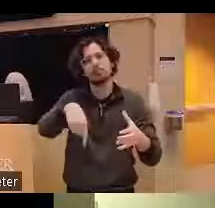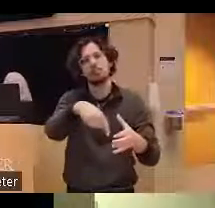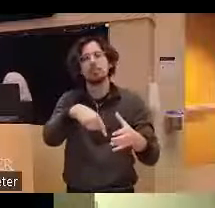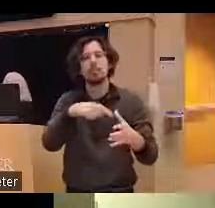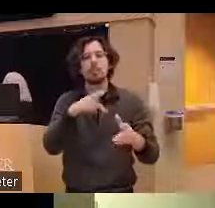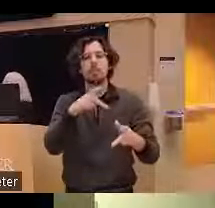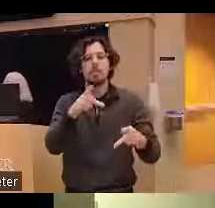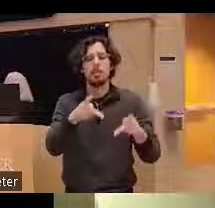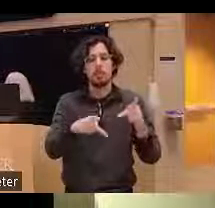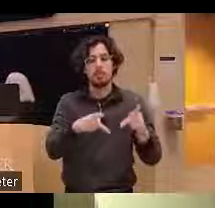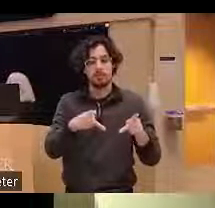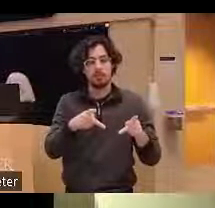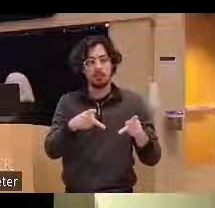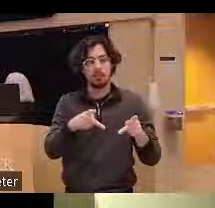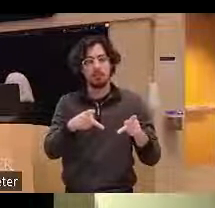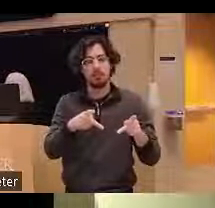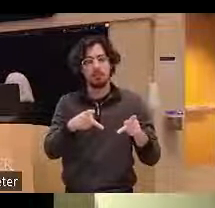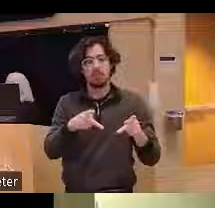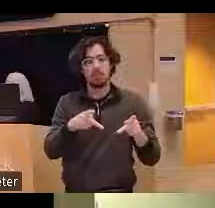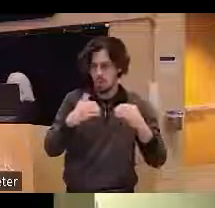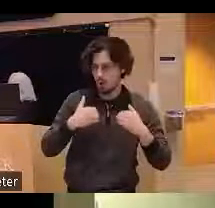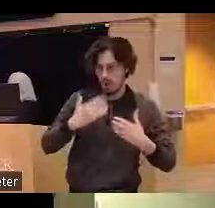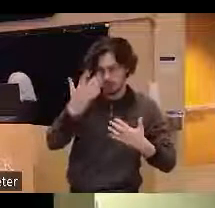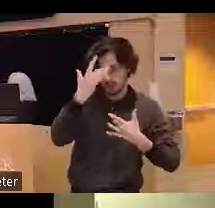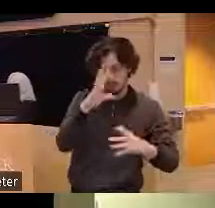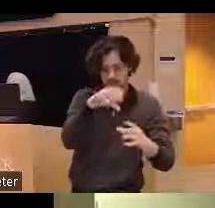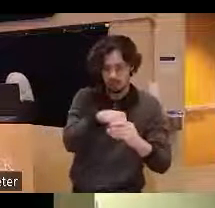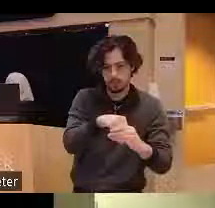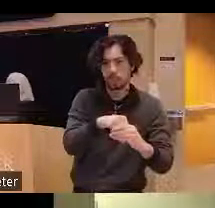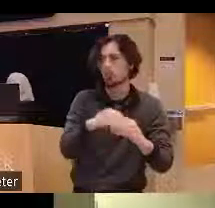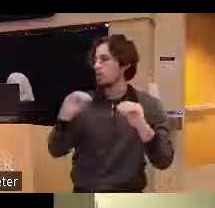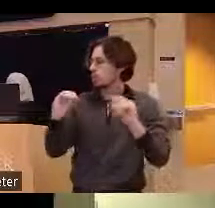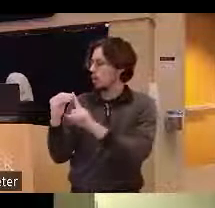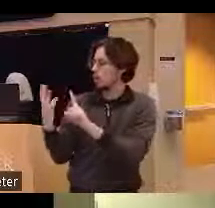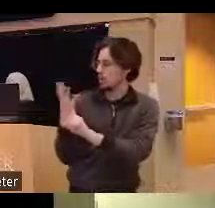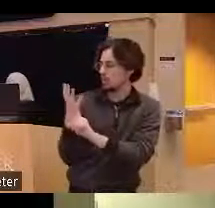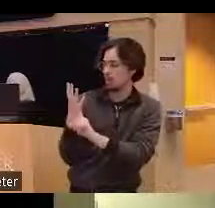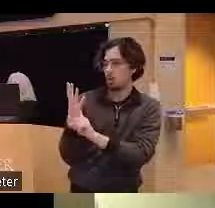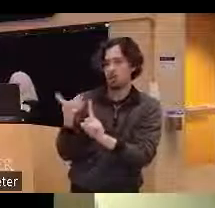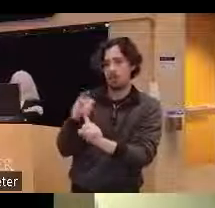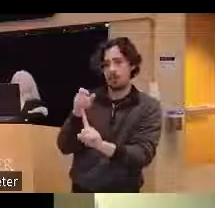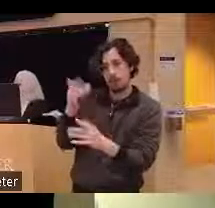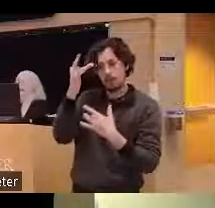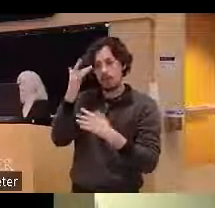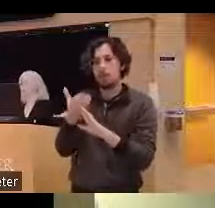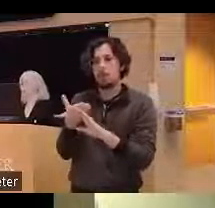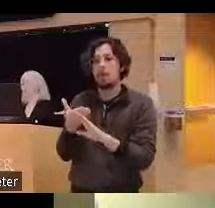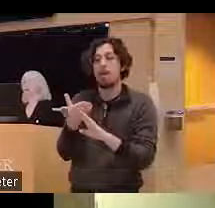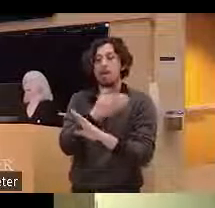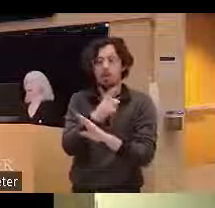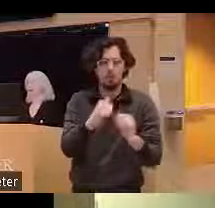in which no one has the disease of Interest or the exposure of Interest prior to the establishment of